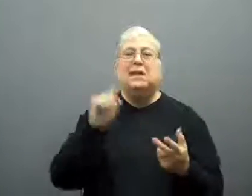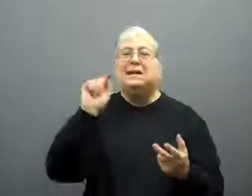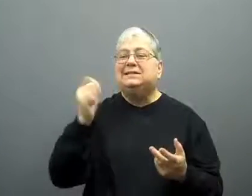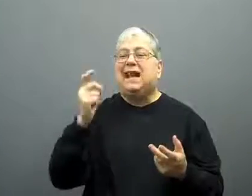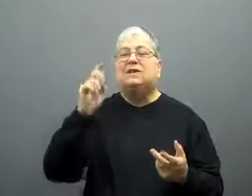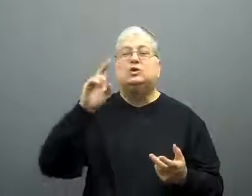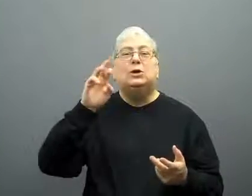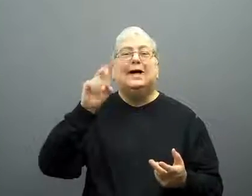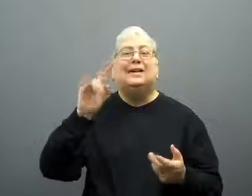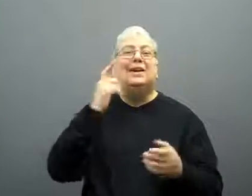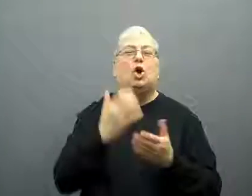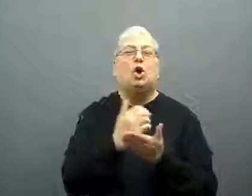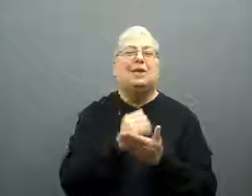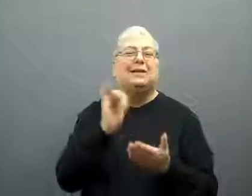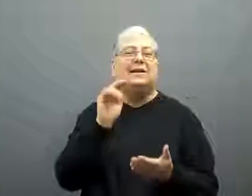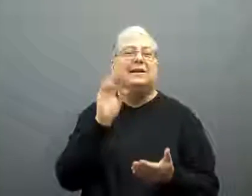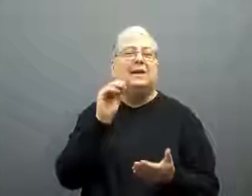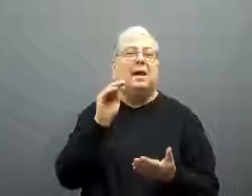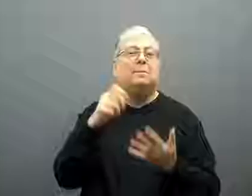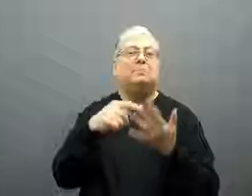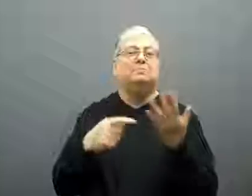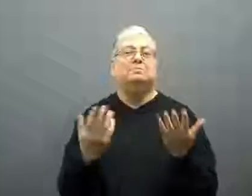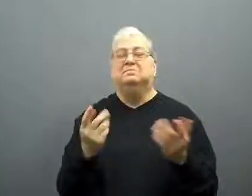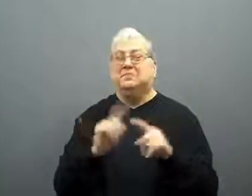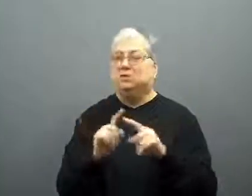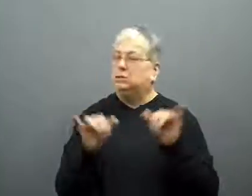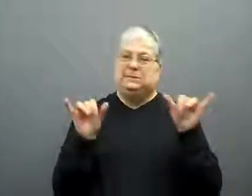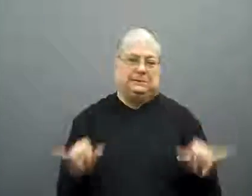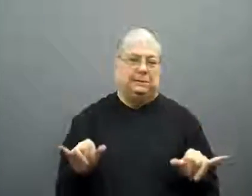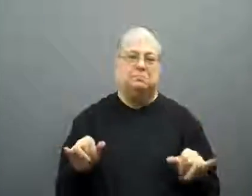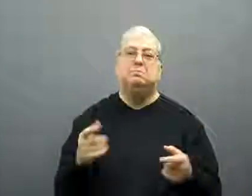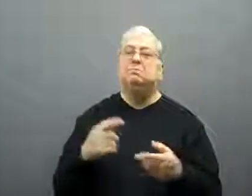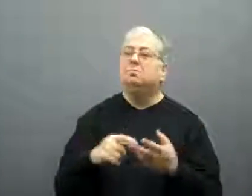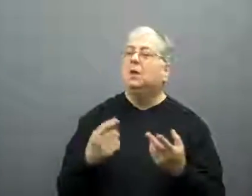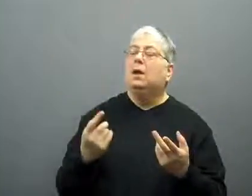Earned Income tax credits will still be available.